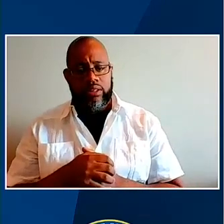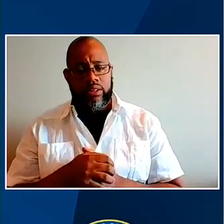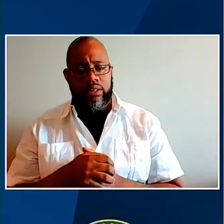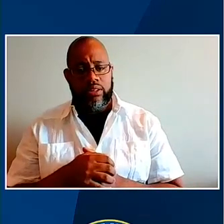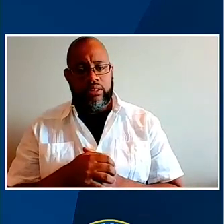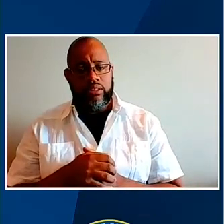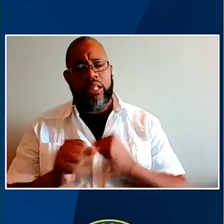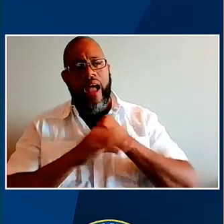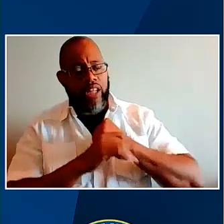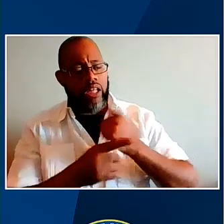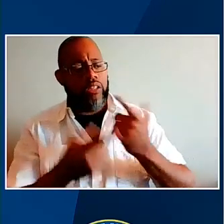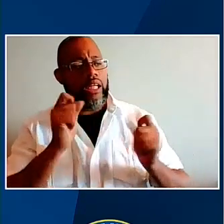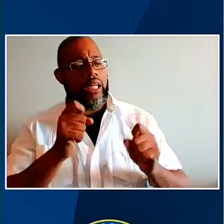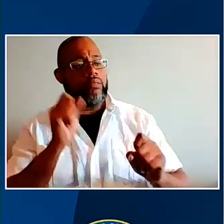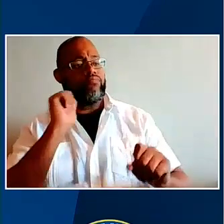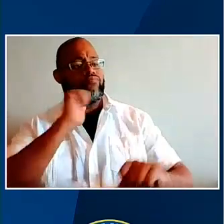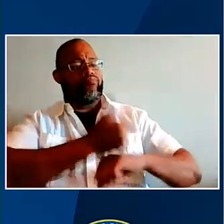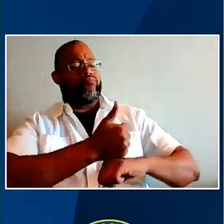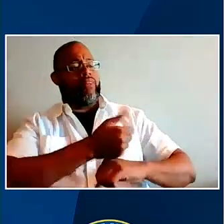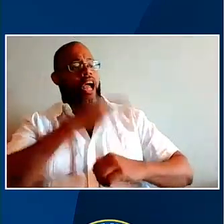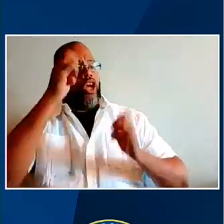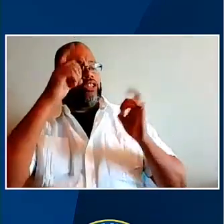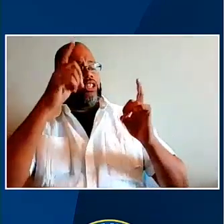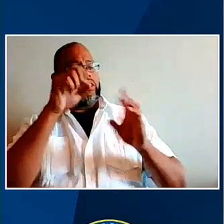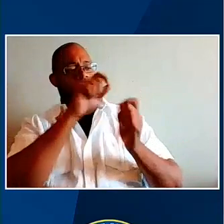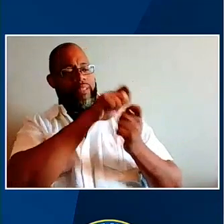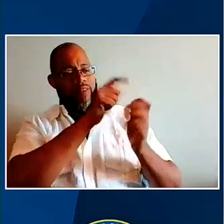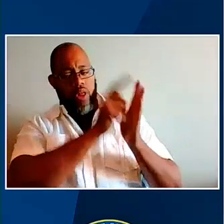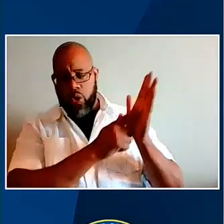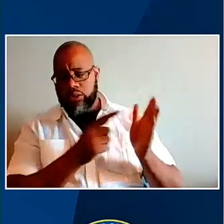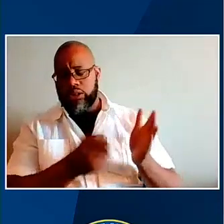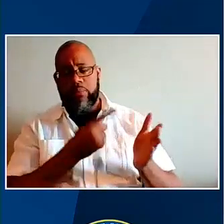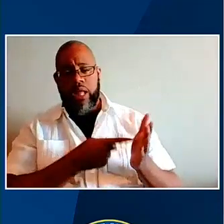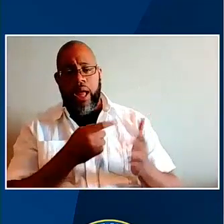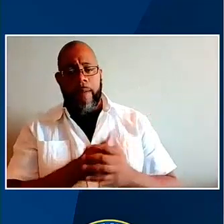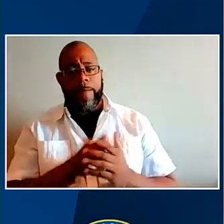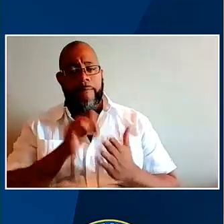their higher education-specific laws. Sometimes the statute under which they